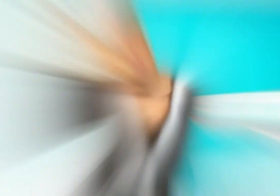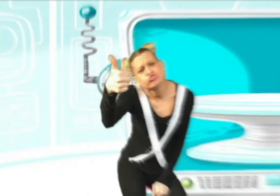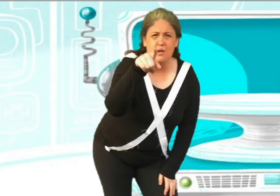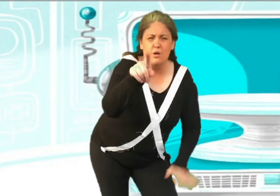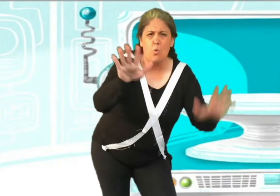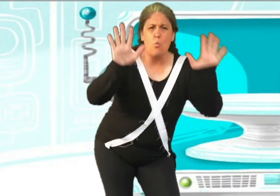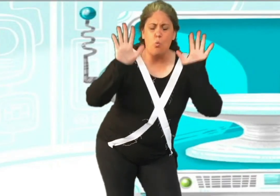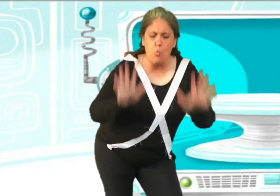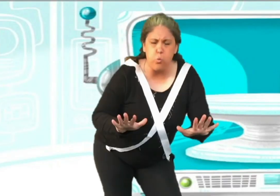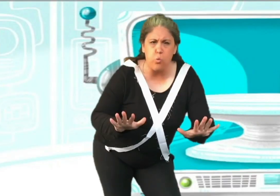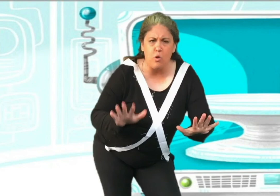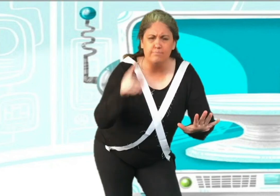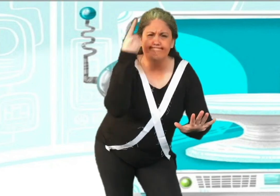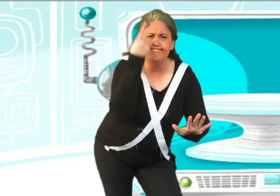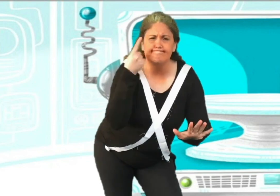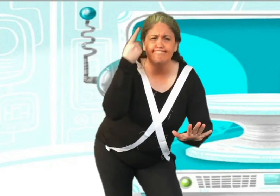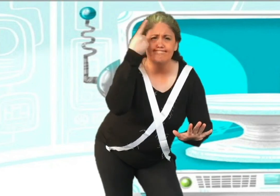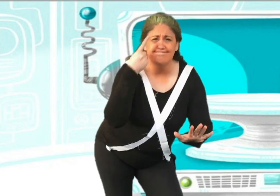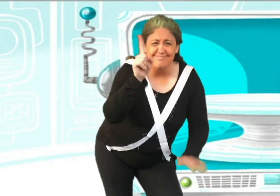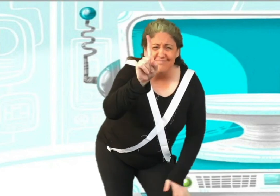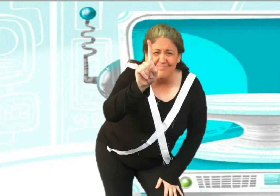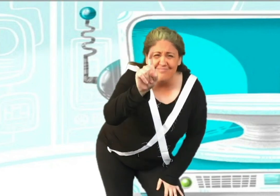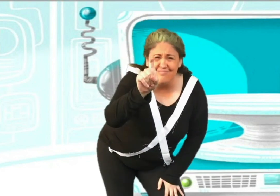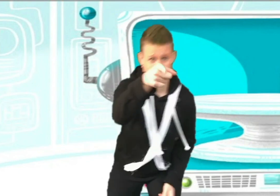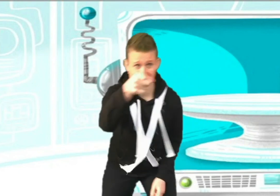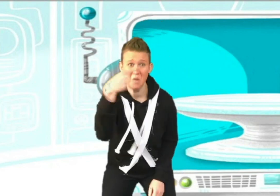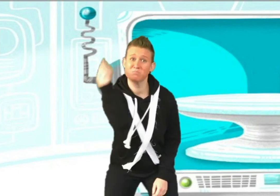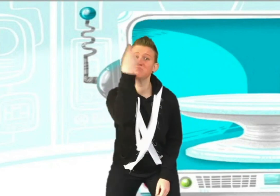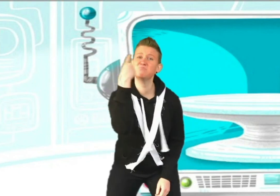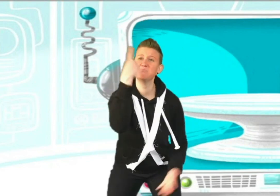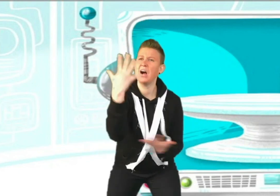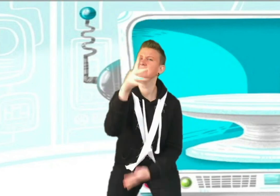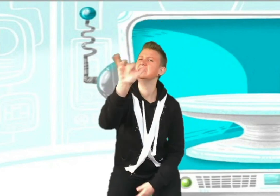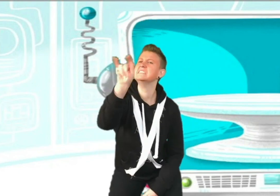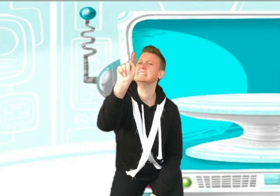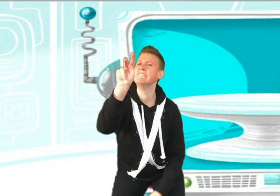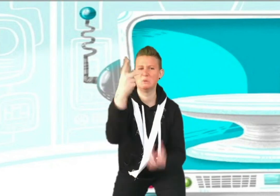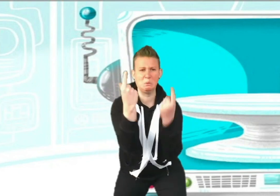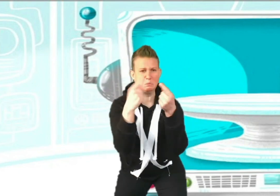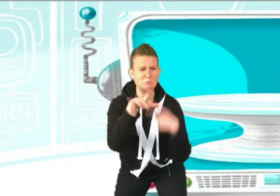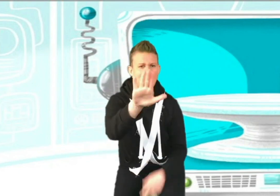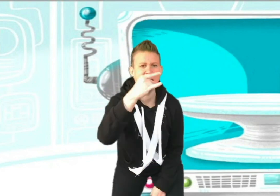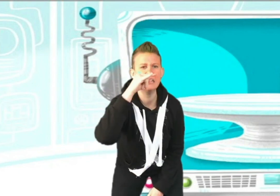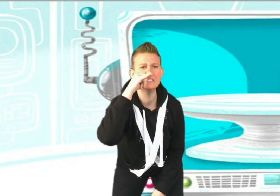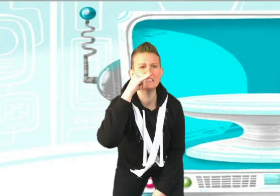But did you ever stop to think, To wonder just exactly what This does to your beloved tot?